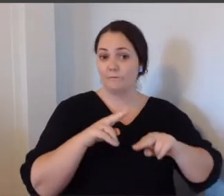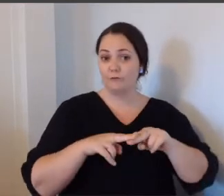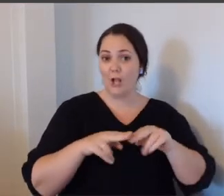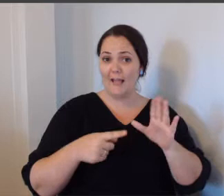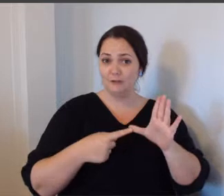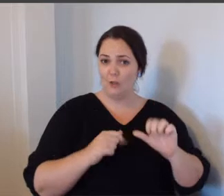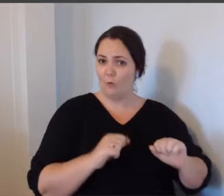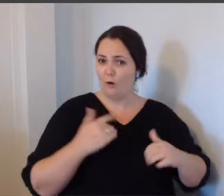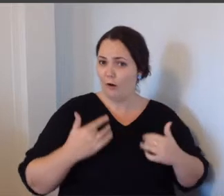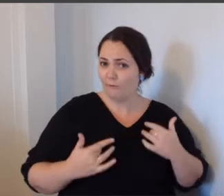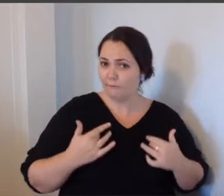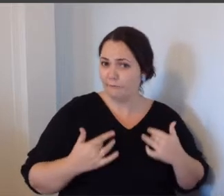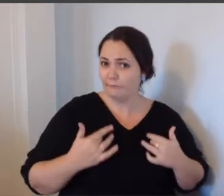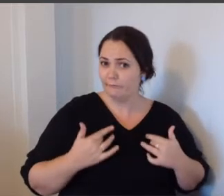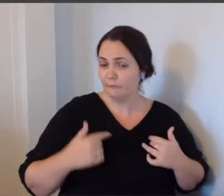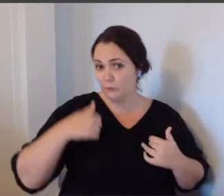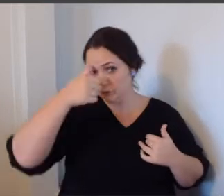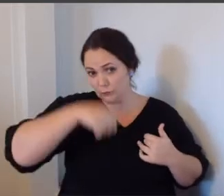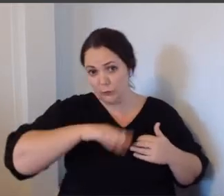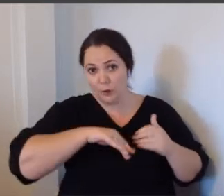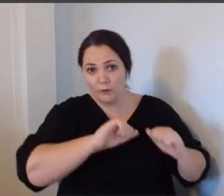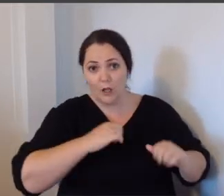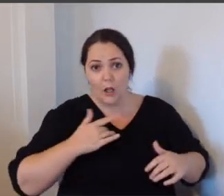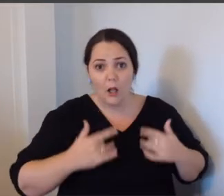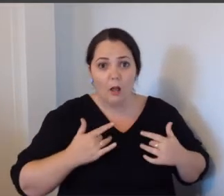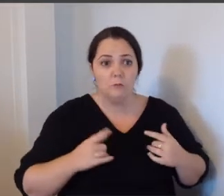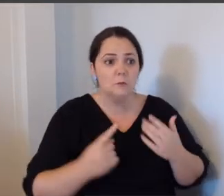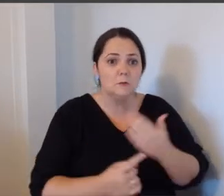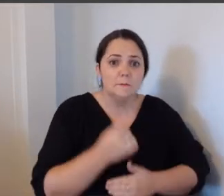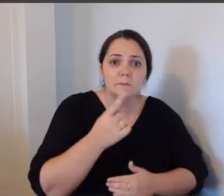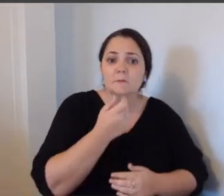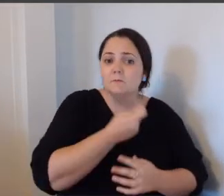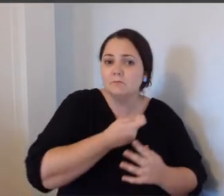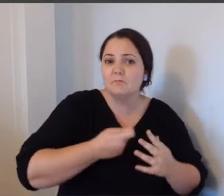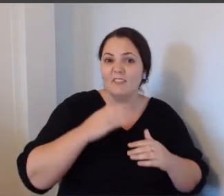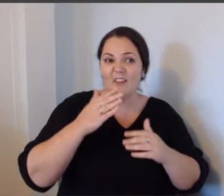Fra Angelico's life compared to the artists of the High Renaissance such as Leonardo da Vinci,